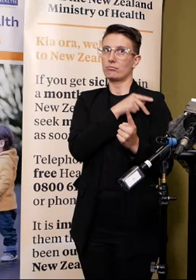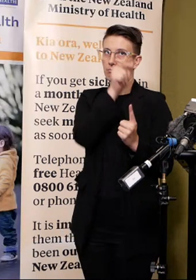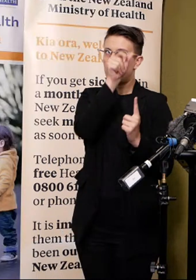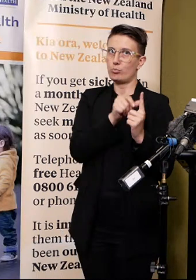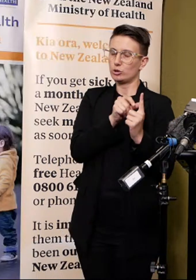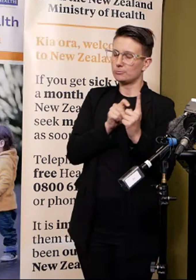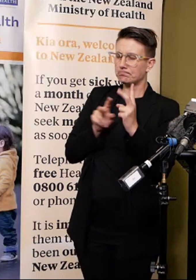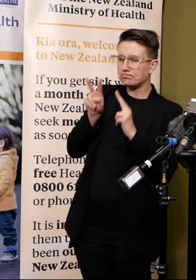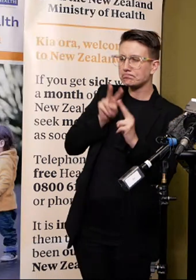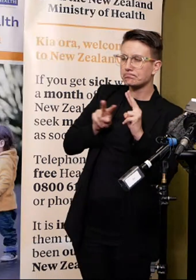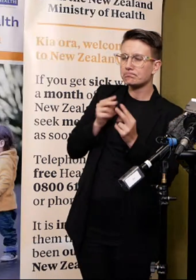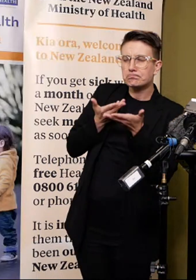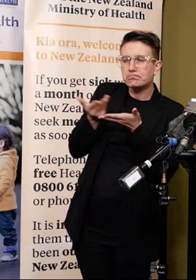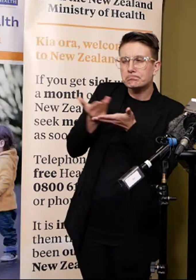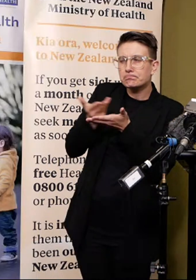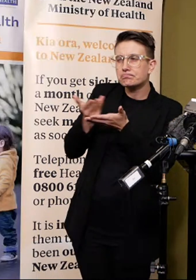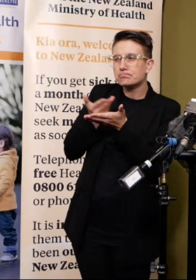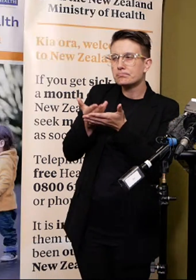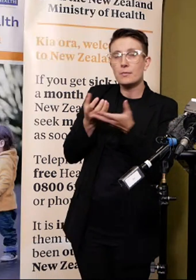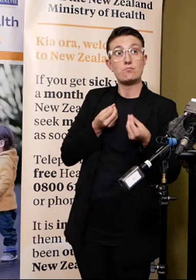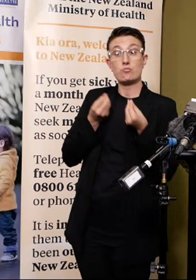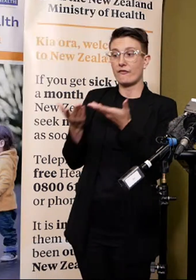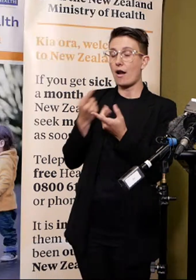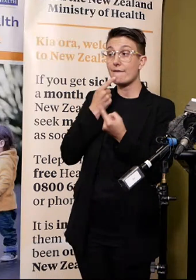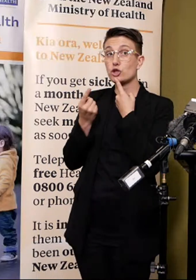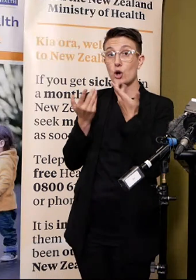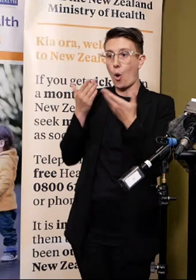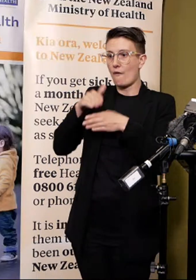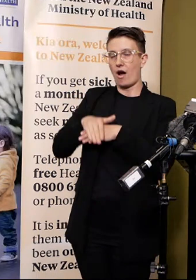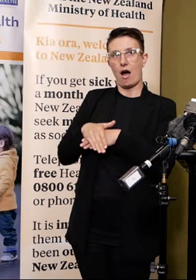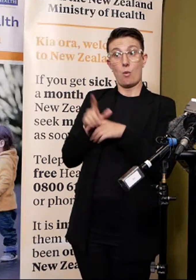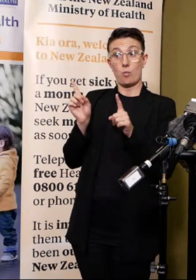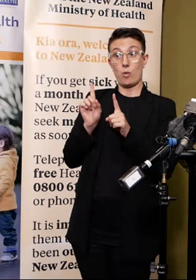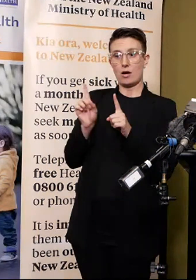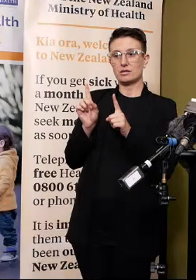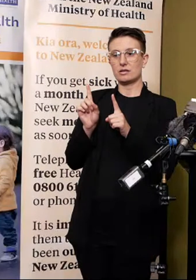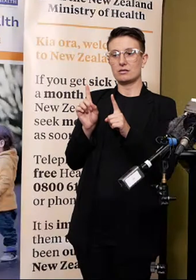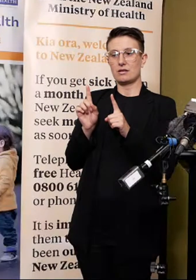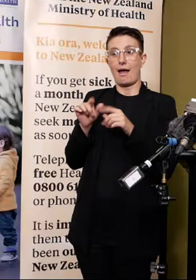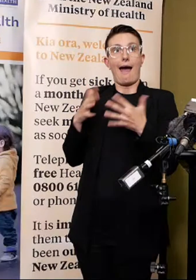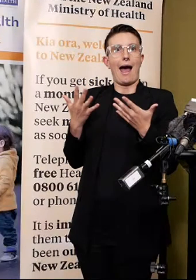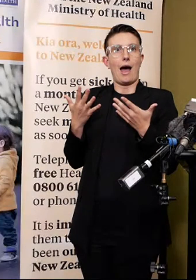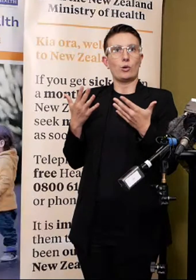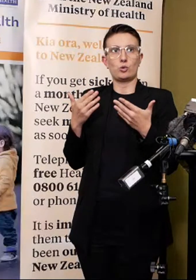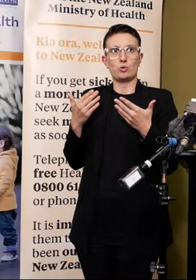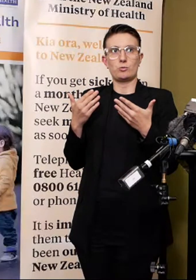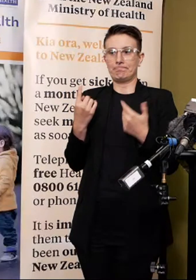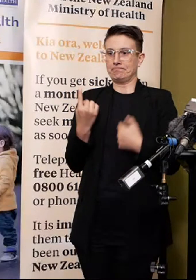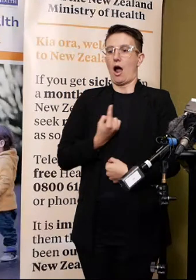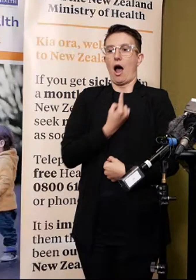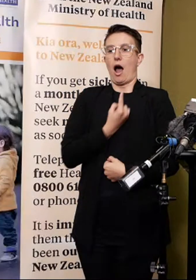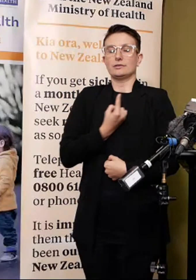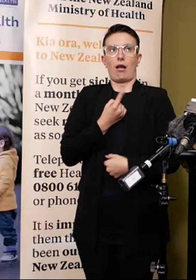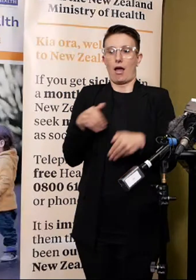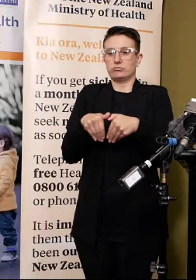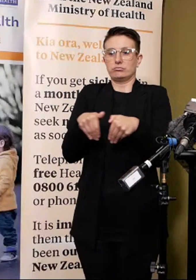have a chat to them, provide them with information about self isolation, reiterate the expectation that they